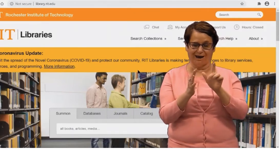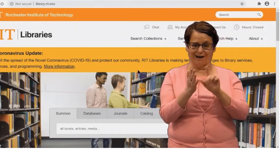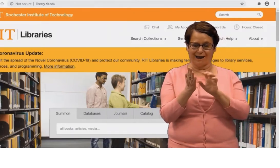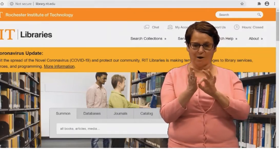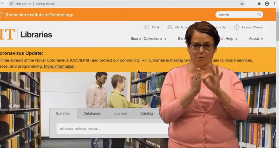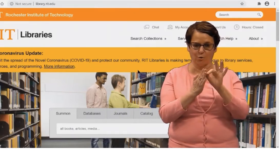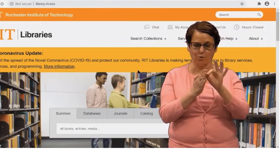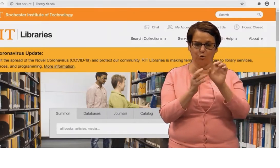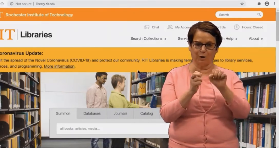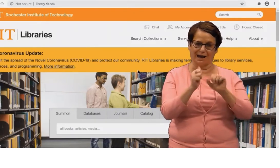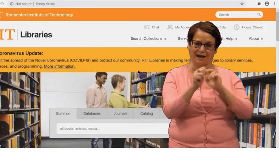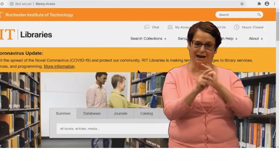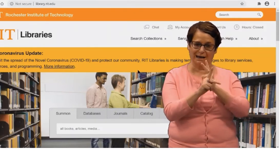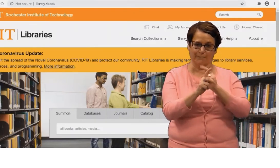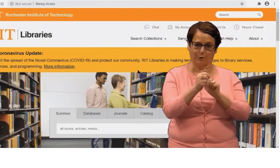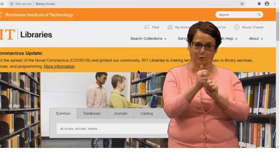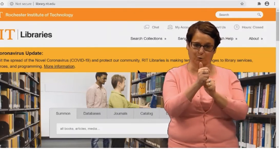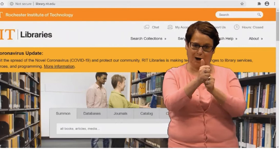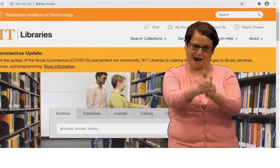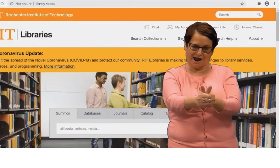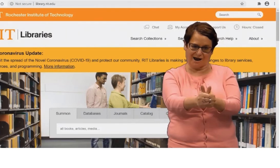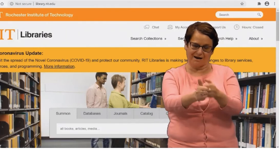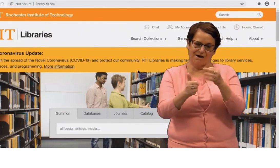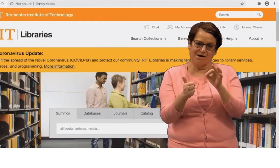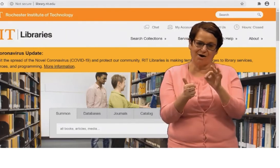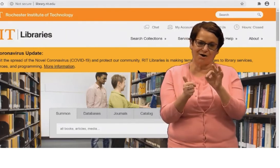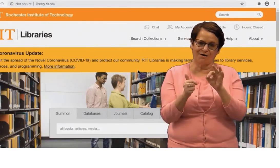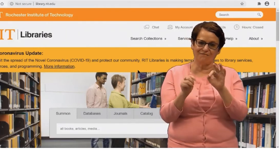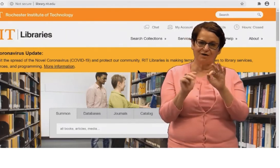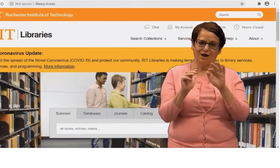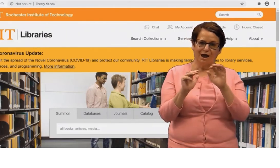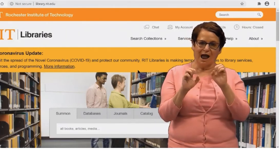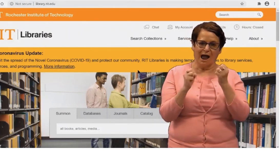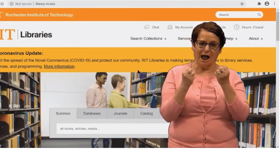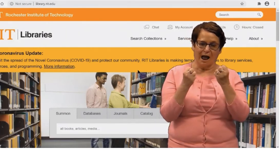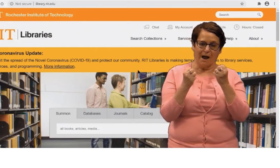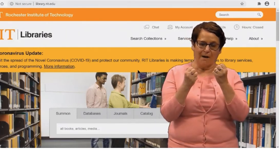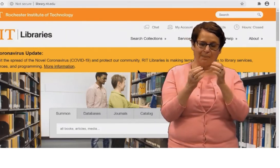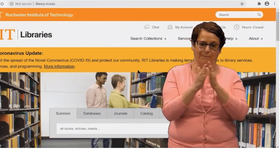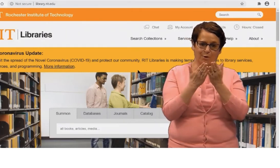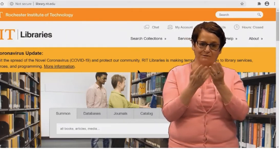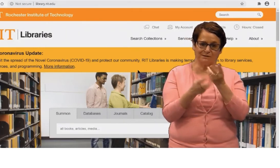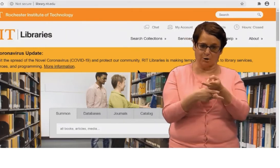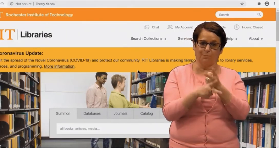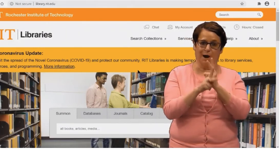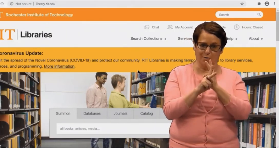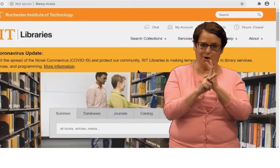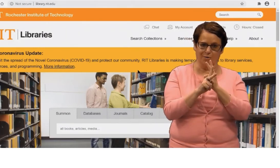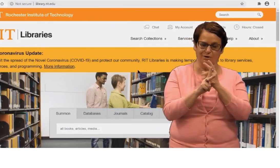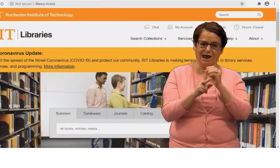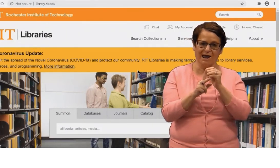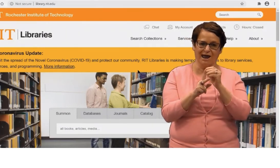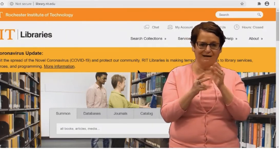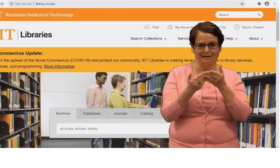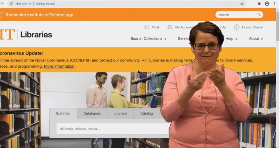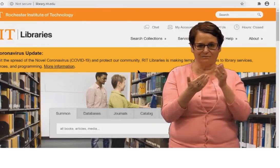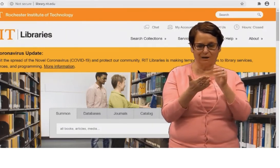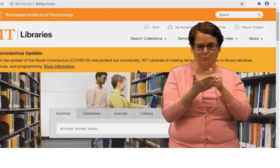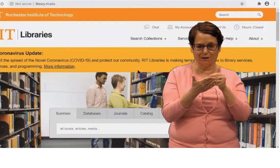The reason you want to set up your library account is to keep track of books that you've borrowed.